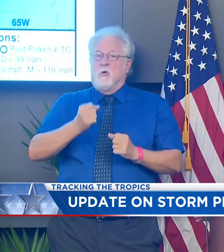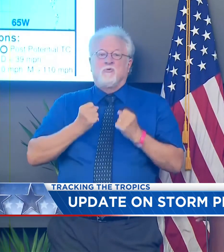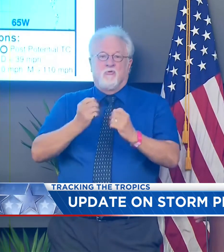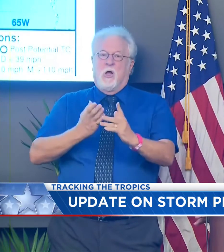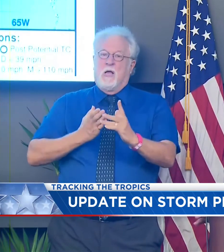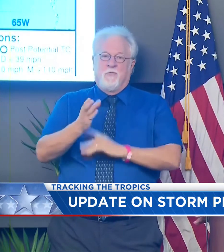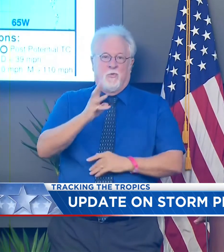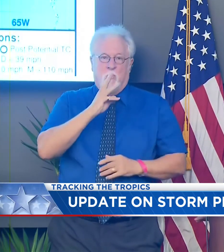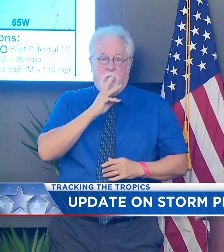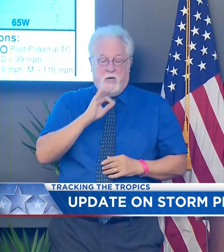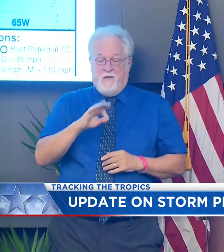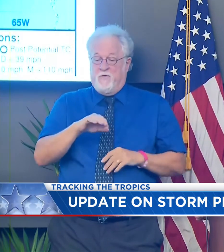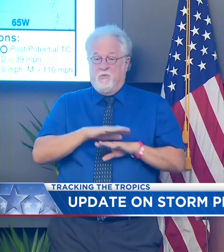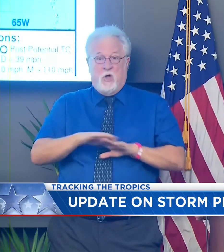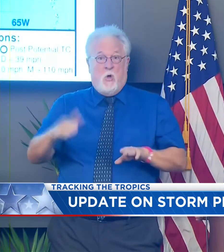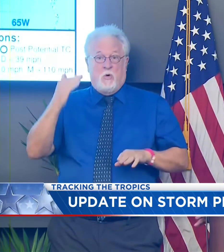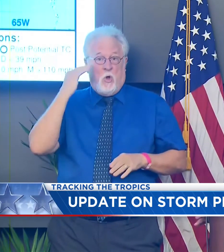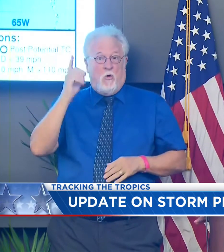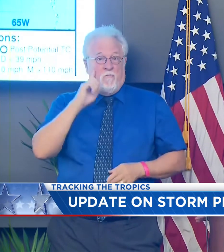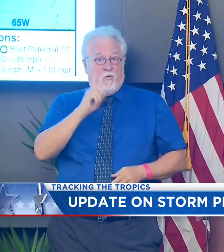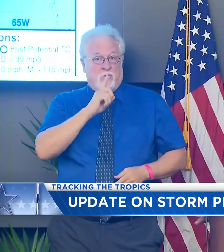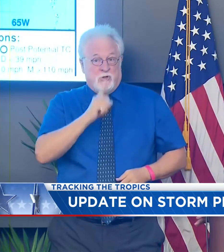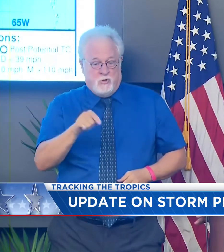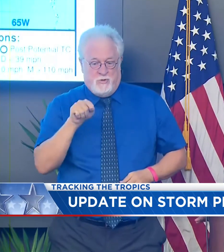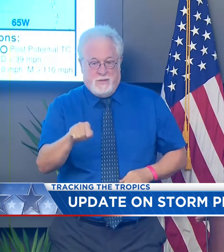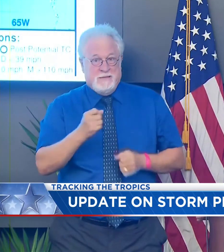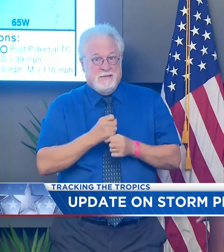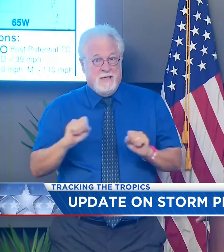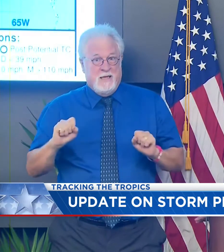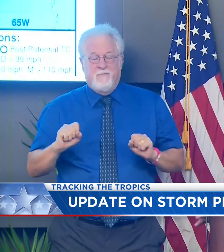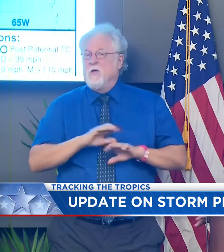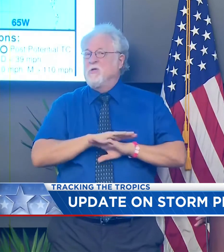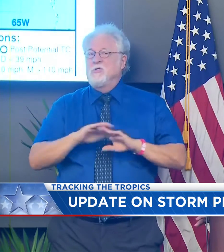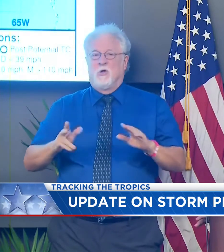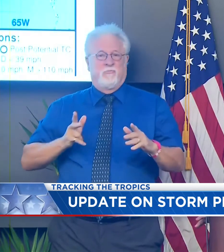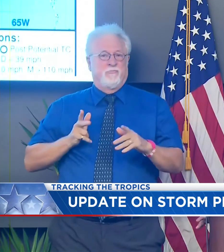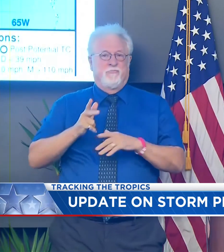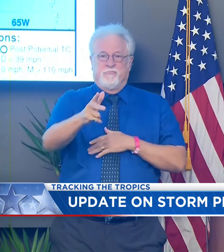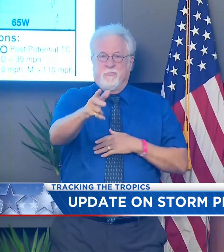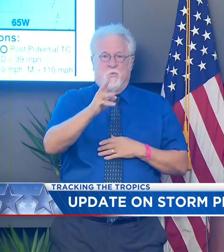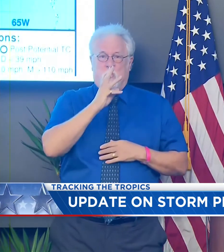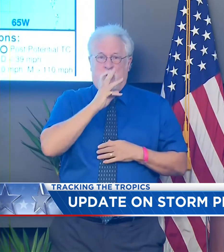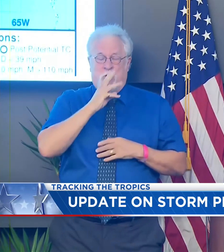THE CASE. SO I'M GOING TO ENCOURAGE EVERYONE, PLEASE MAKE SURE YOU DON'T DO THAT!